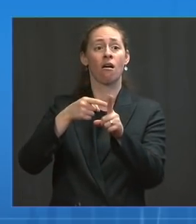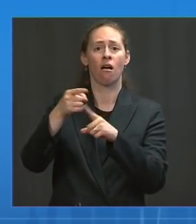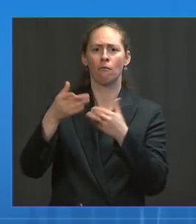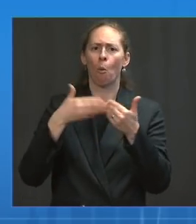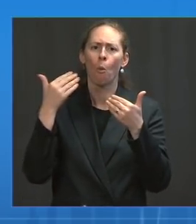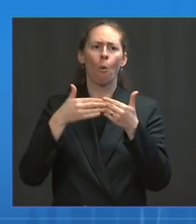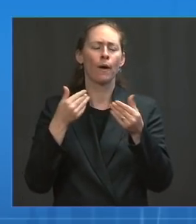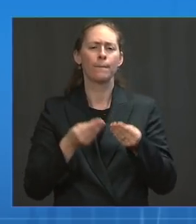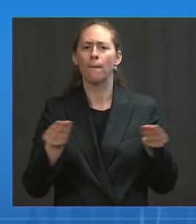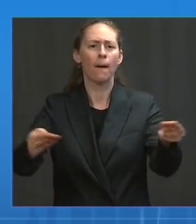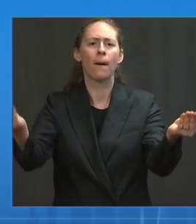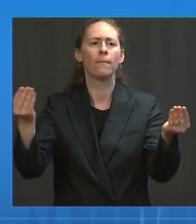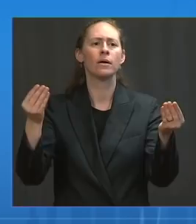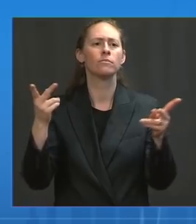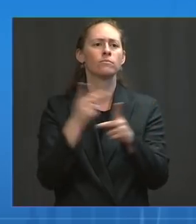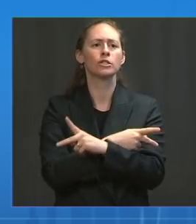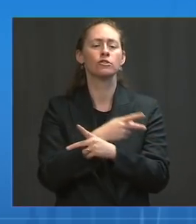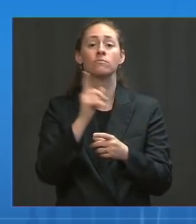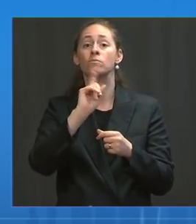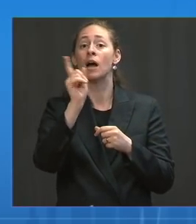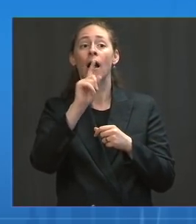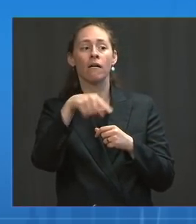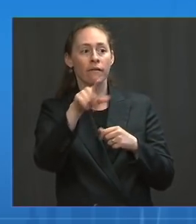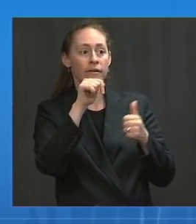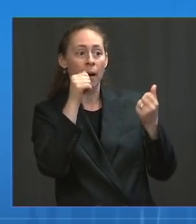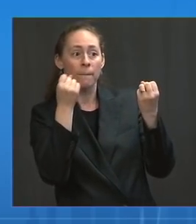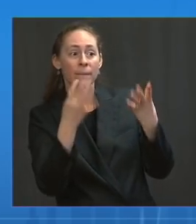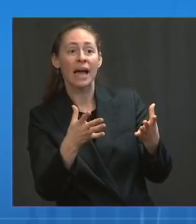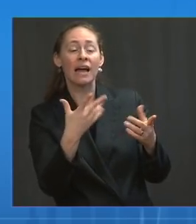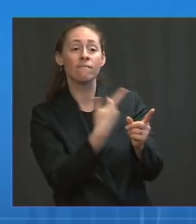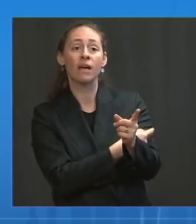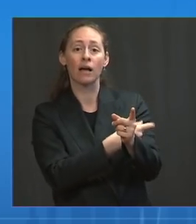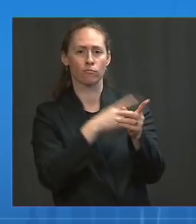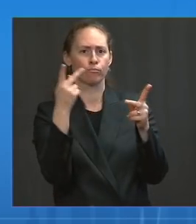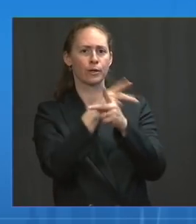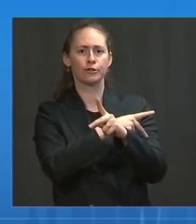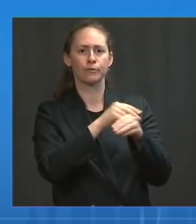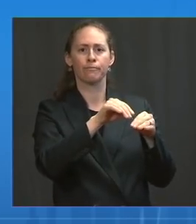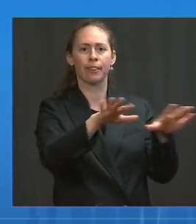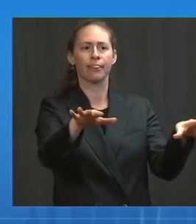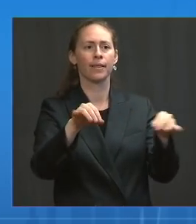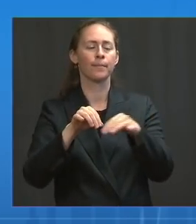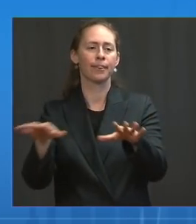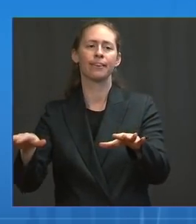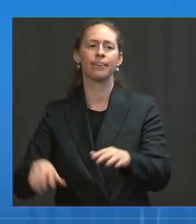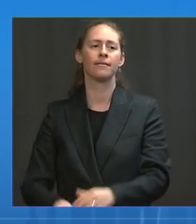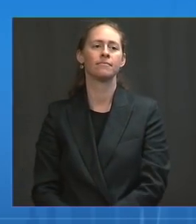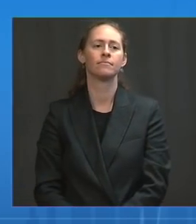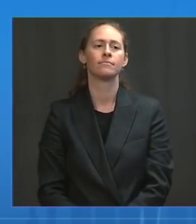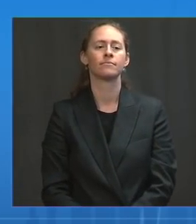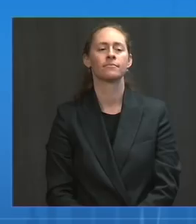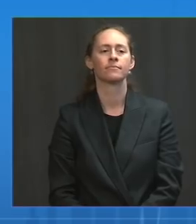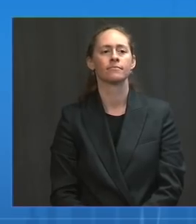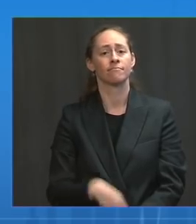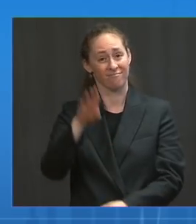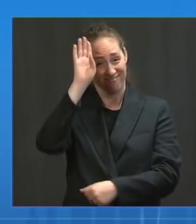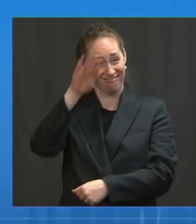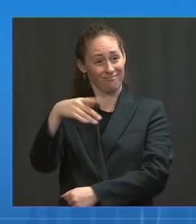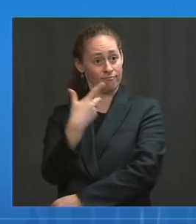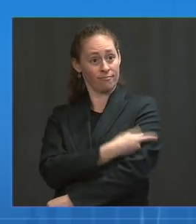with low vaccination rates. We also know that our authorized vaccines prevent severe disease, hospitalization,